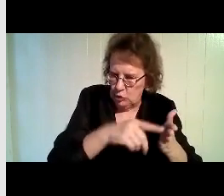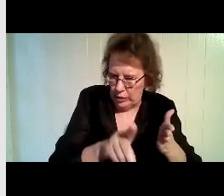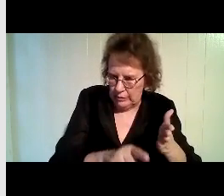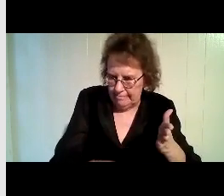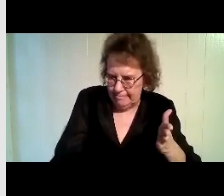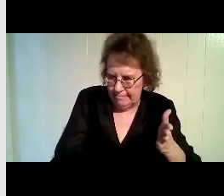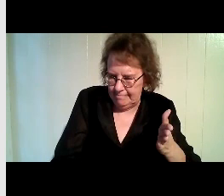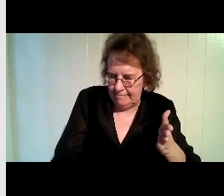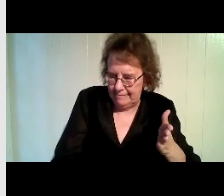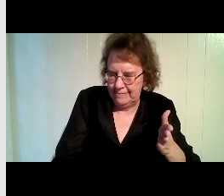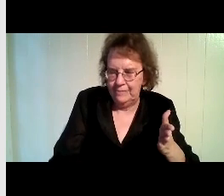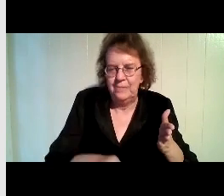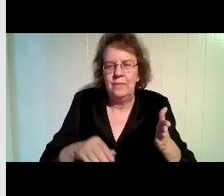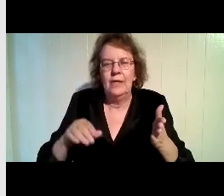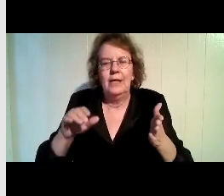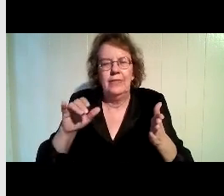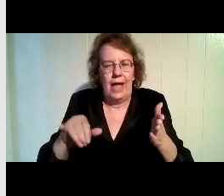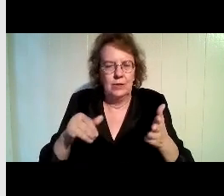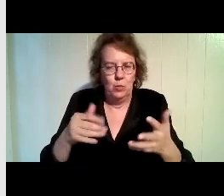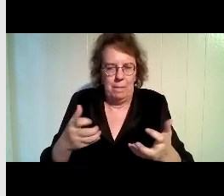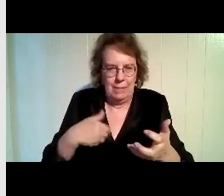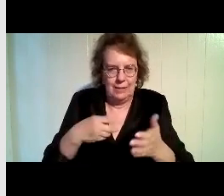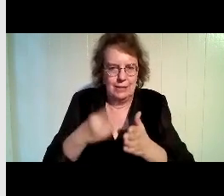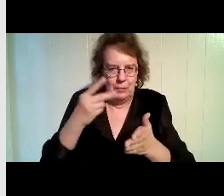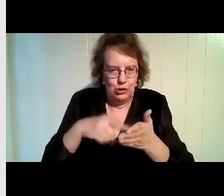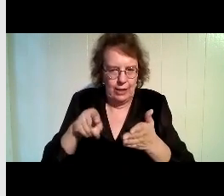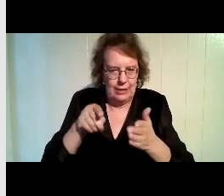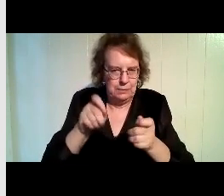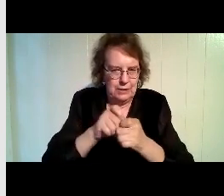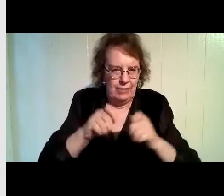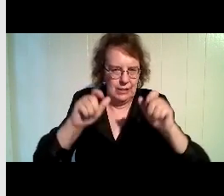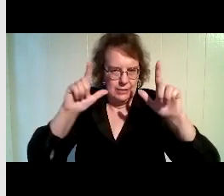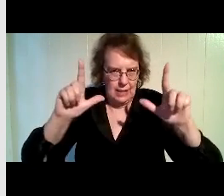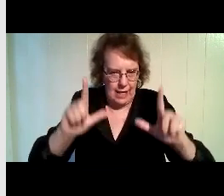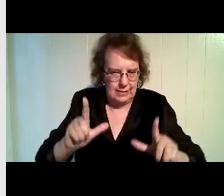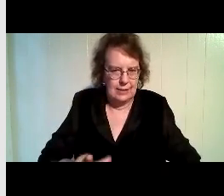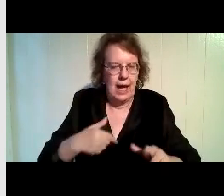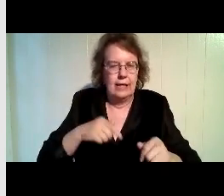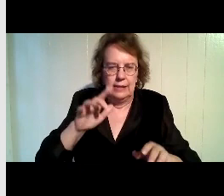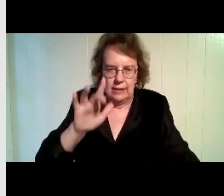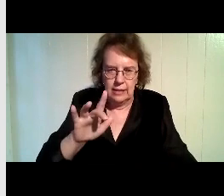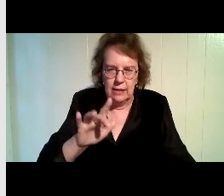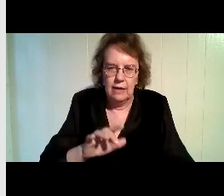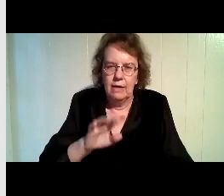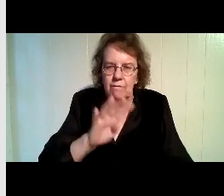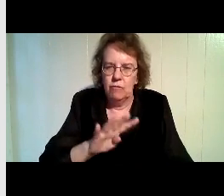So in this case it wants me to double check these specific slides and I can click them. For PowerPoint to Zoomy straight to that specific